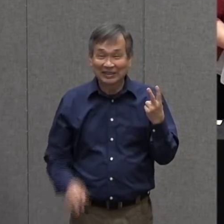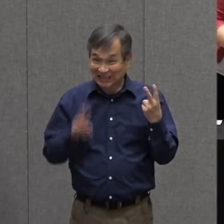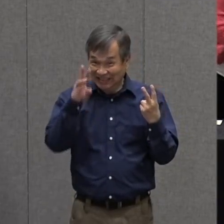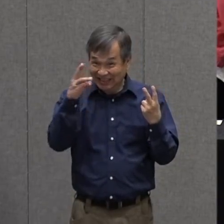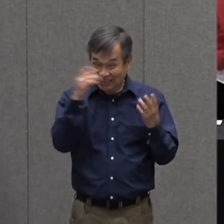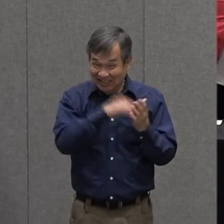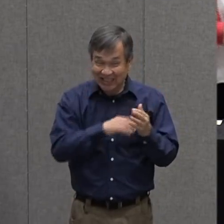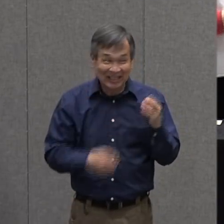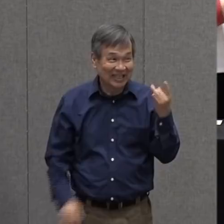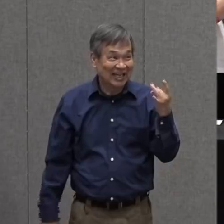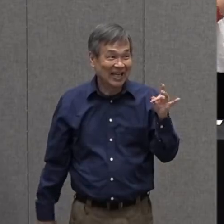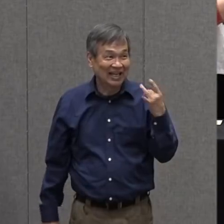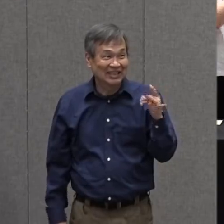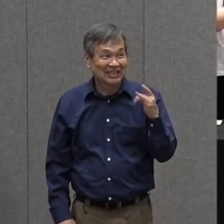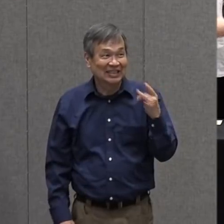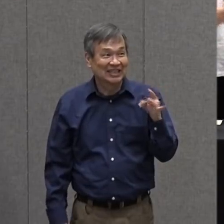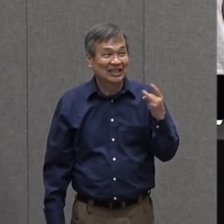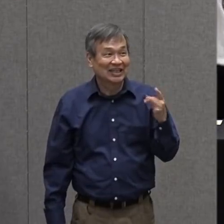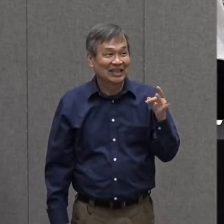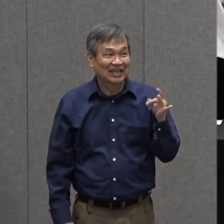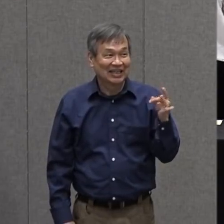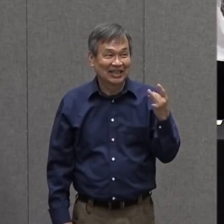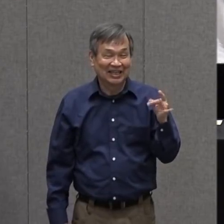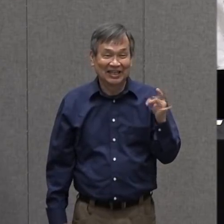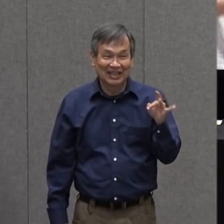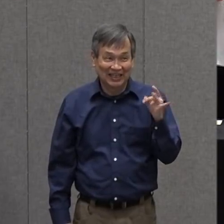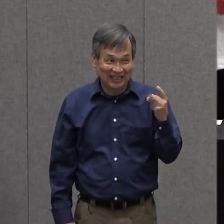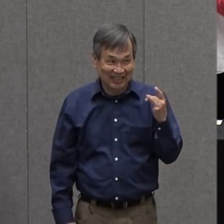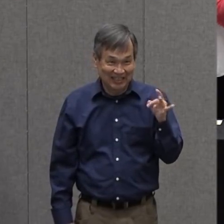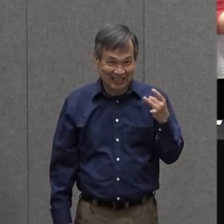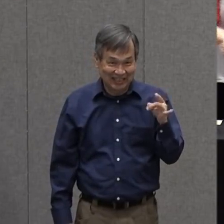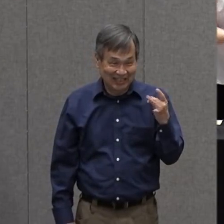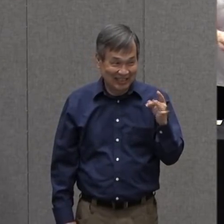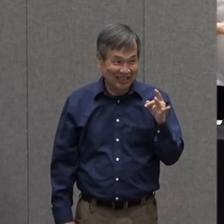I am rolling it, I am moving it around